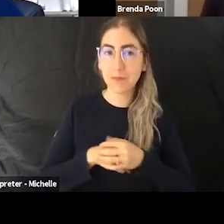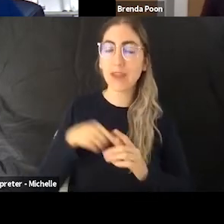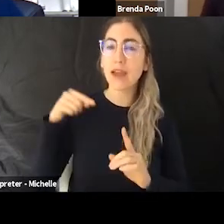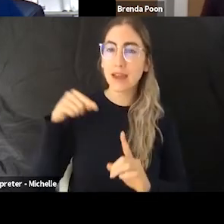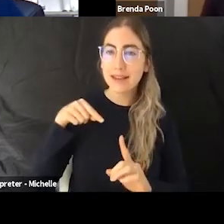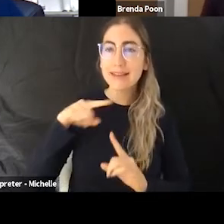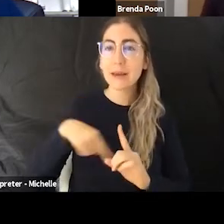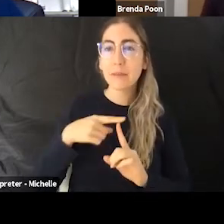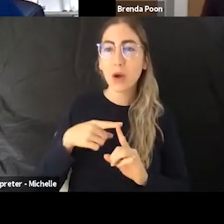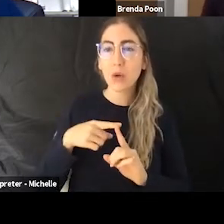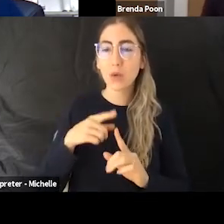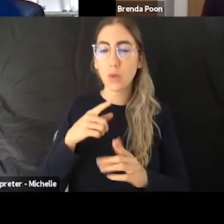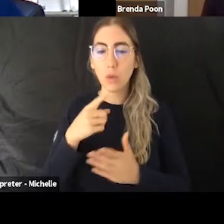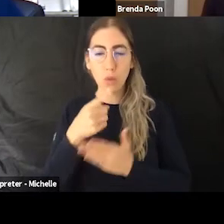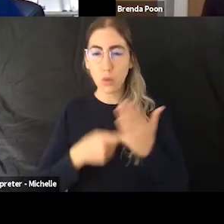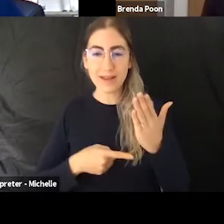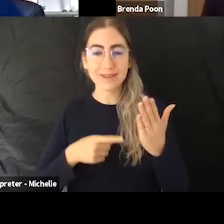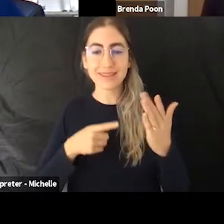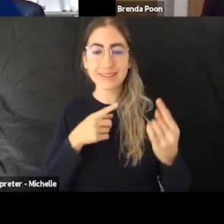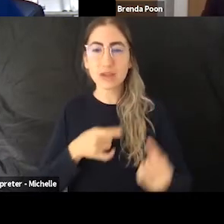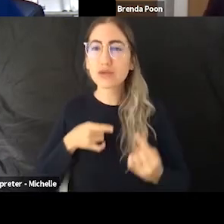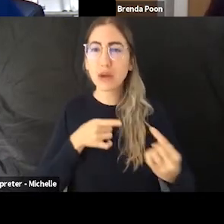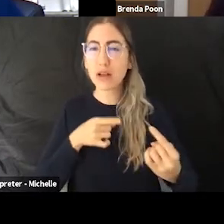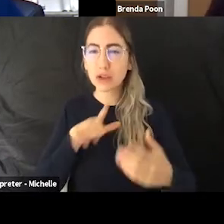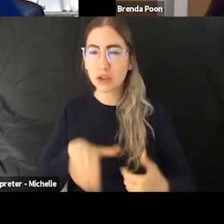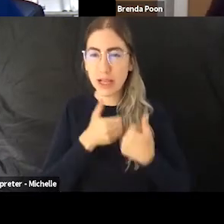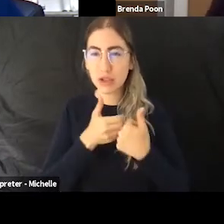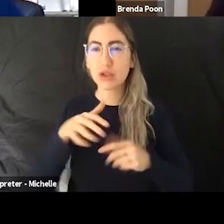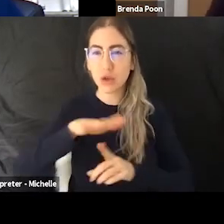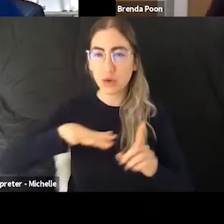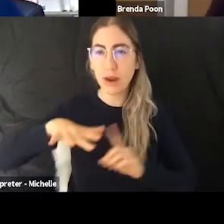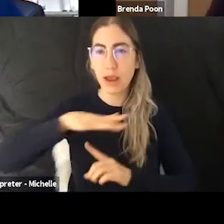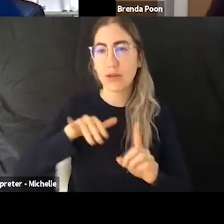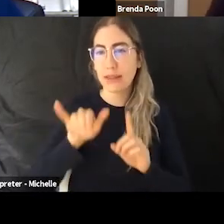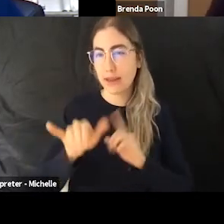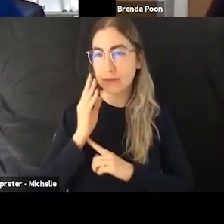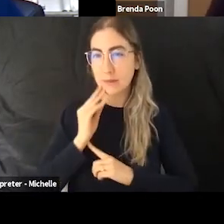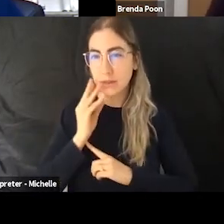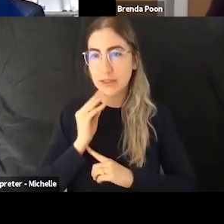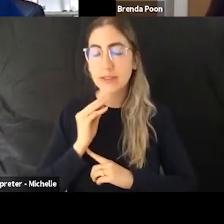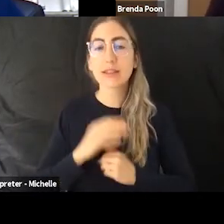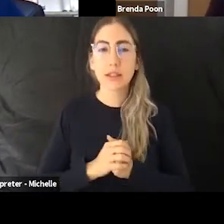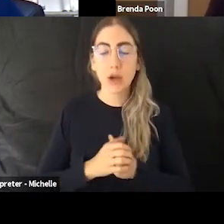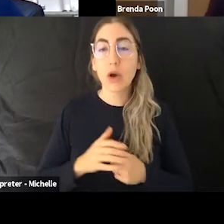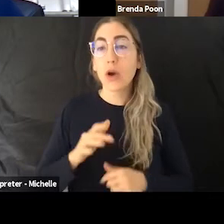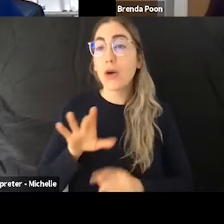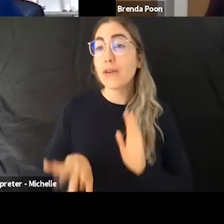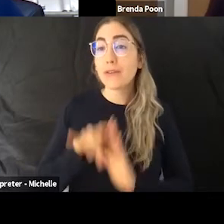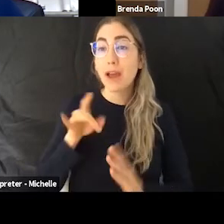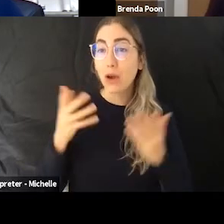ASKED THESE QUESTIONS AND IDENTIFIED THROUGH THE ANALYSIS SOME KEY THEMES THAT WERE EMERGING AND THIS IS A SET AND IDENTIFIED THROUGH THE ANALYSIS SOME KEY THEMES THAT OF THEMES ABOUT THE TYPES OF WERE EMERGING AND THIS IS A SET OF THEMES ABOUT THE TYPES OF